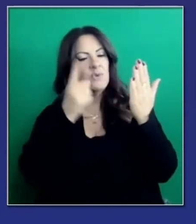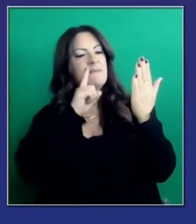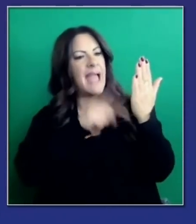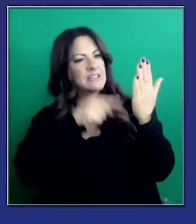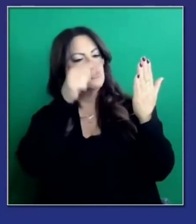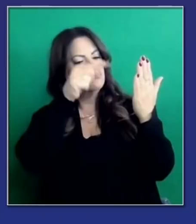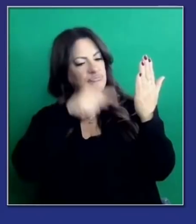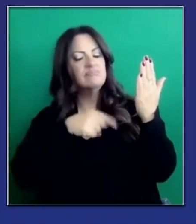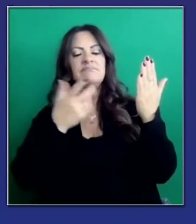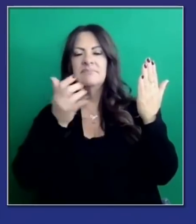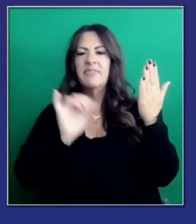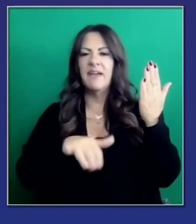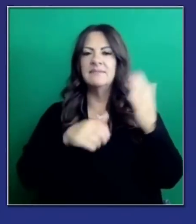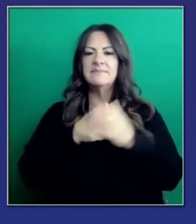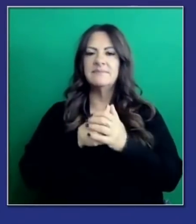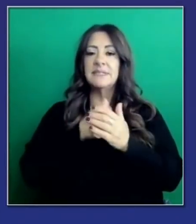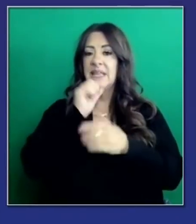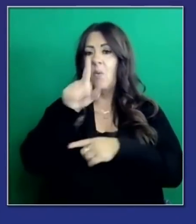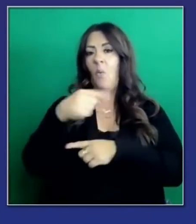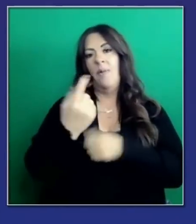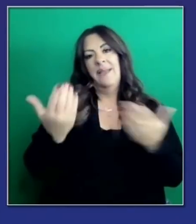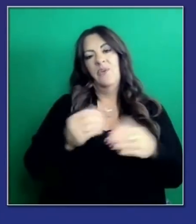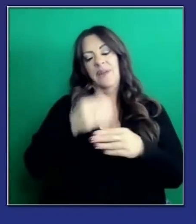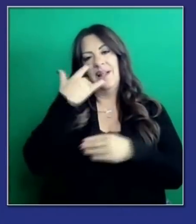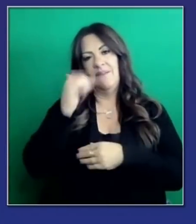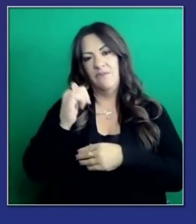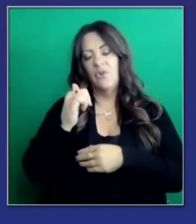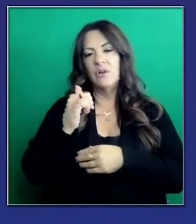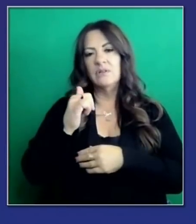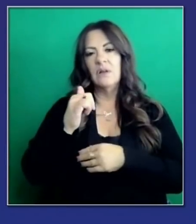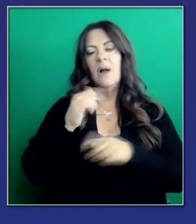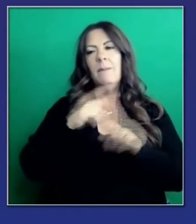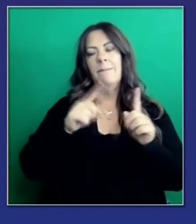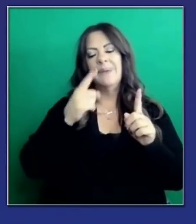PROVIDERS, ALL OF THE DIFFICULTY WITH PAPERWORK AND PROMPTED QUESTIONS AND THE OLD